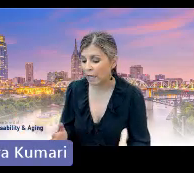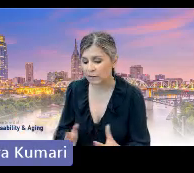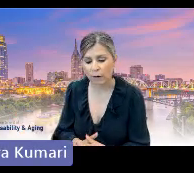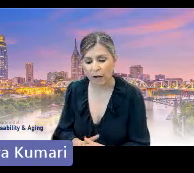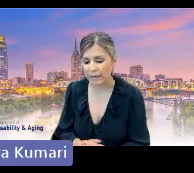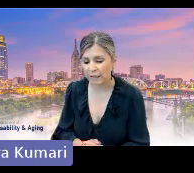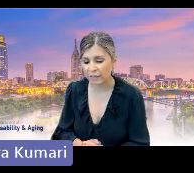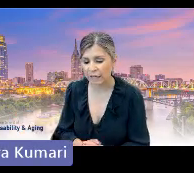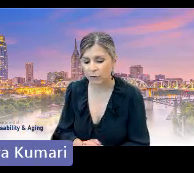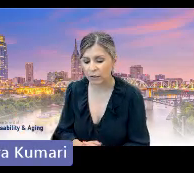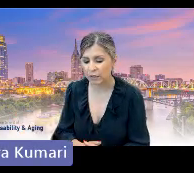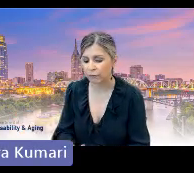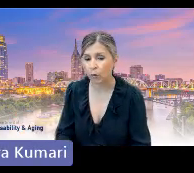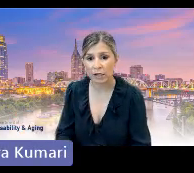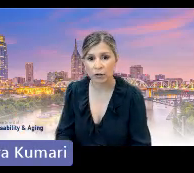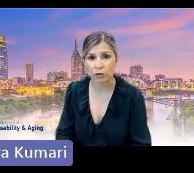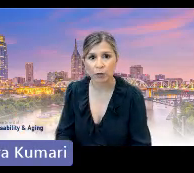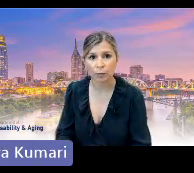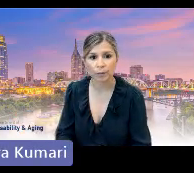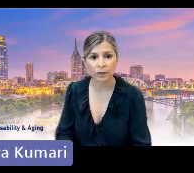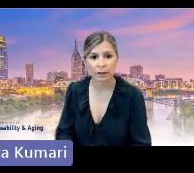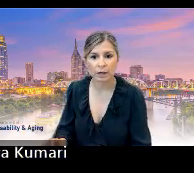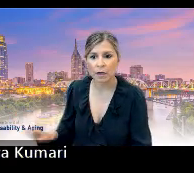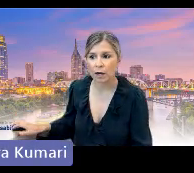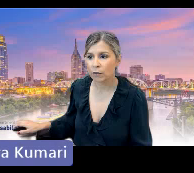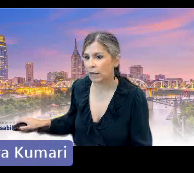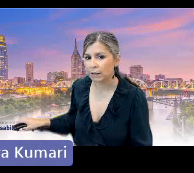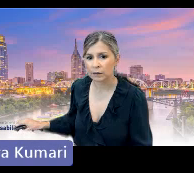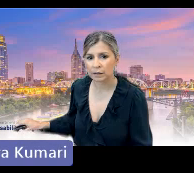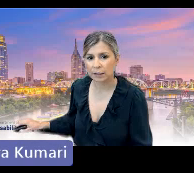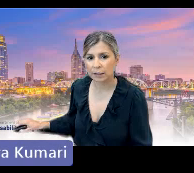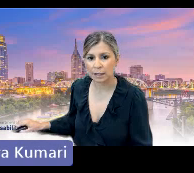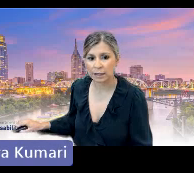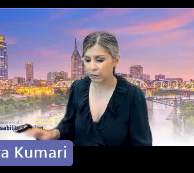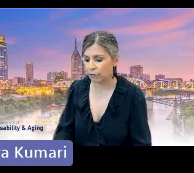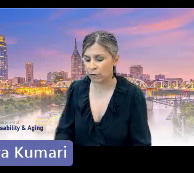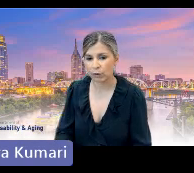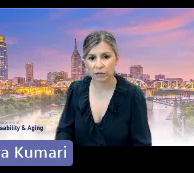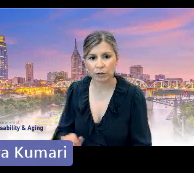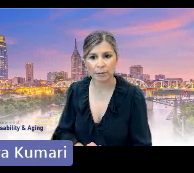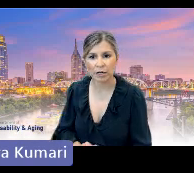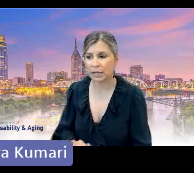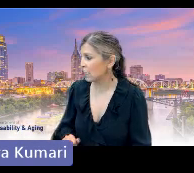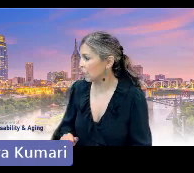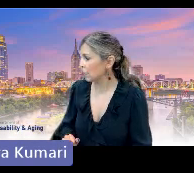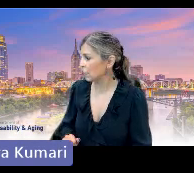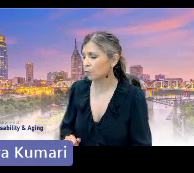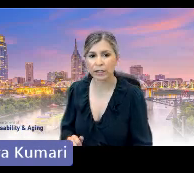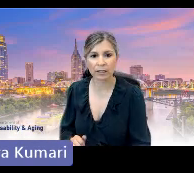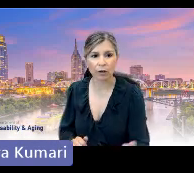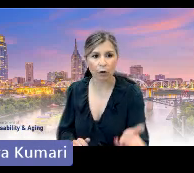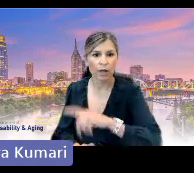And so I can't thank you all enough for what you do. All right, let me figure out what screen I'm on, and we're gonna go.